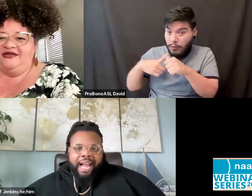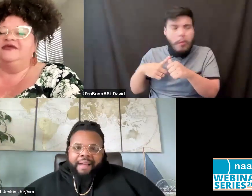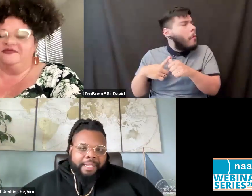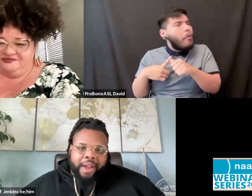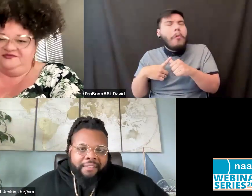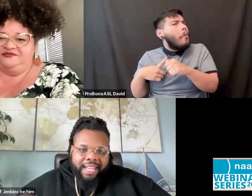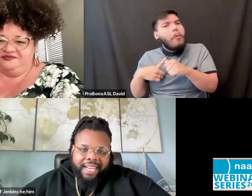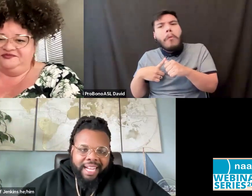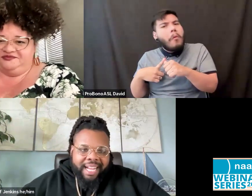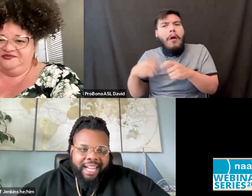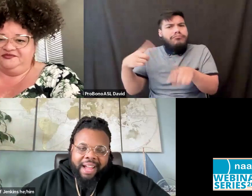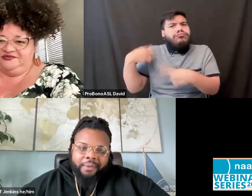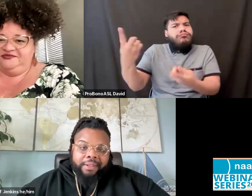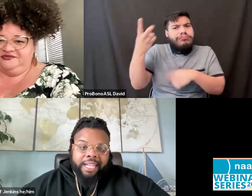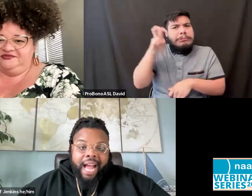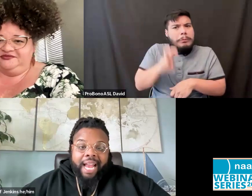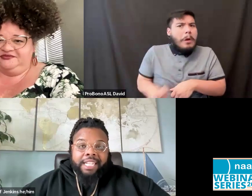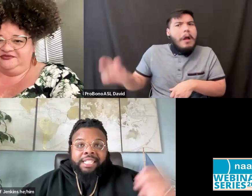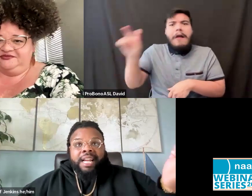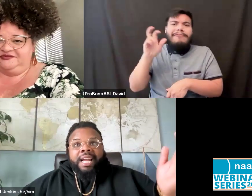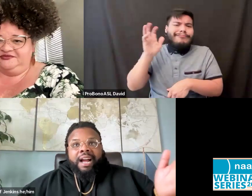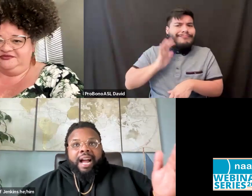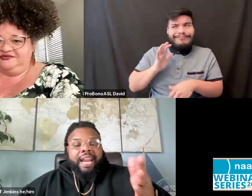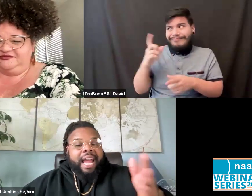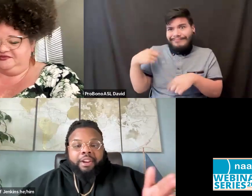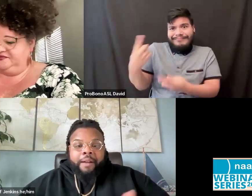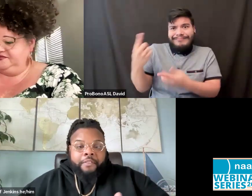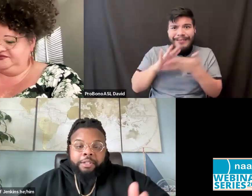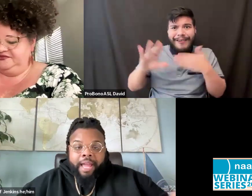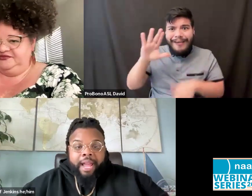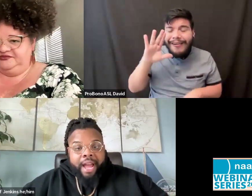I did travel in like when I was in college. I did get on my first plane ride.